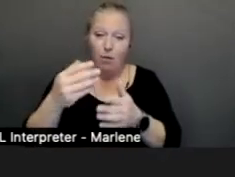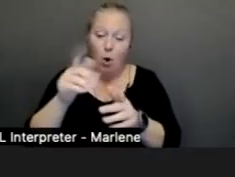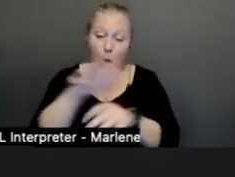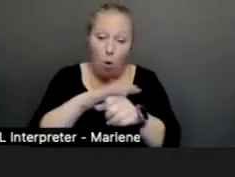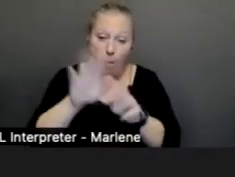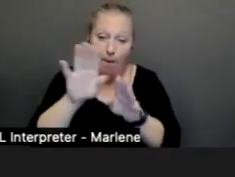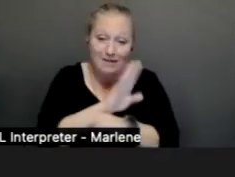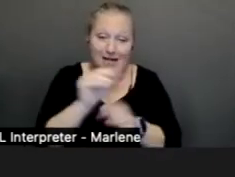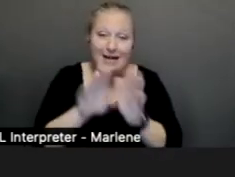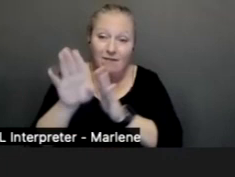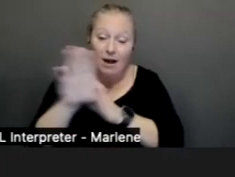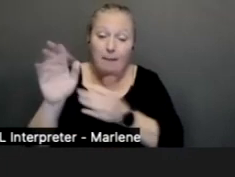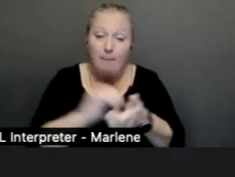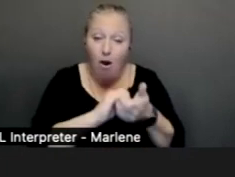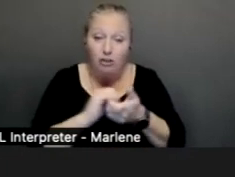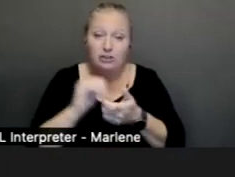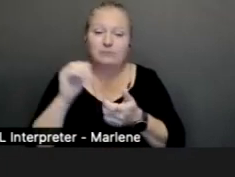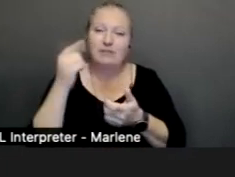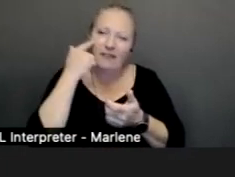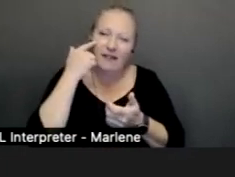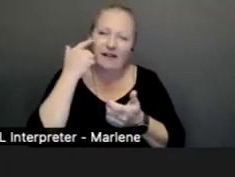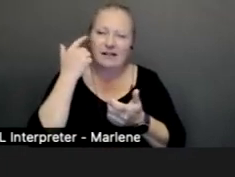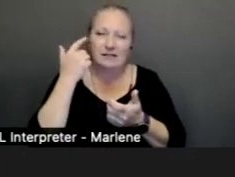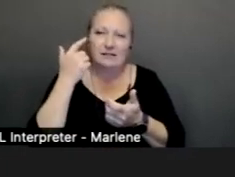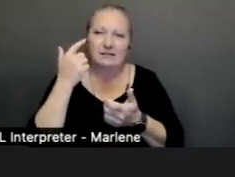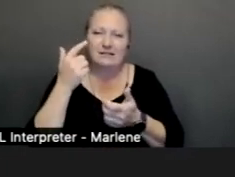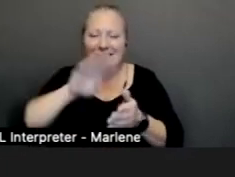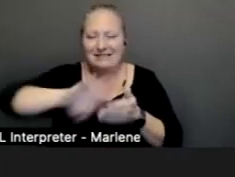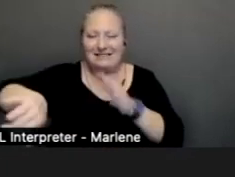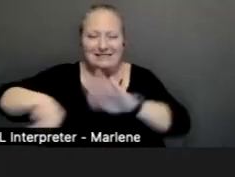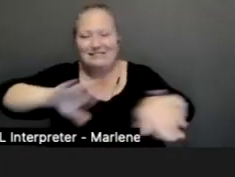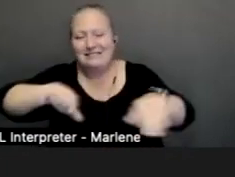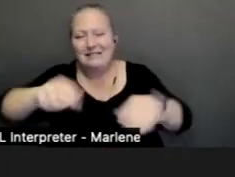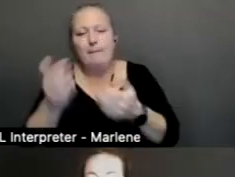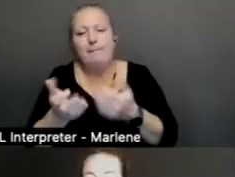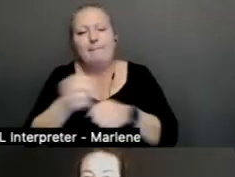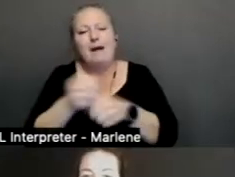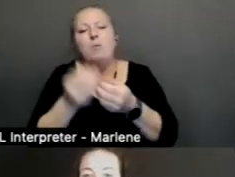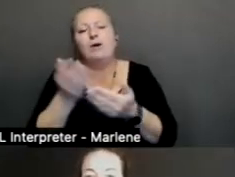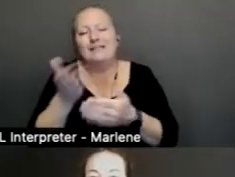and and developing this partnerships I think cut some of that out of out of loop. We also you know